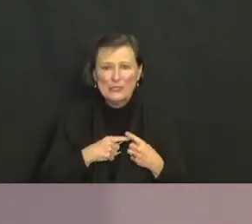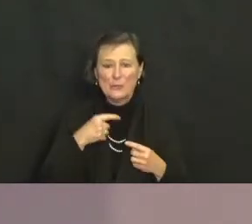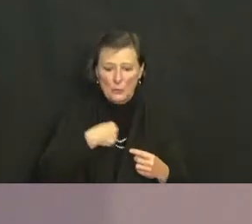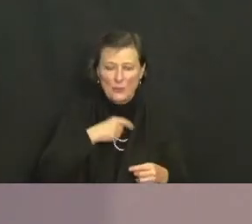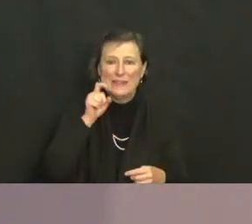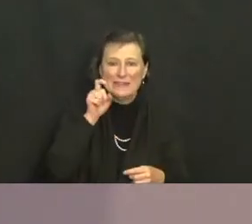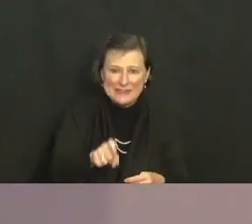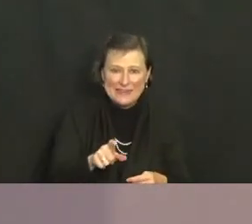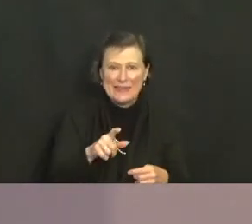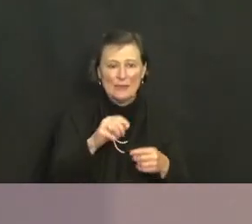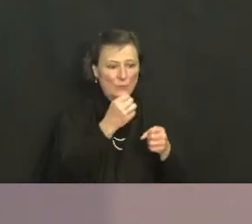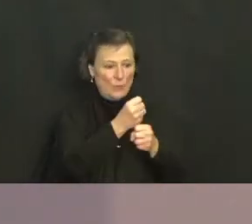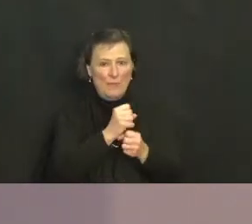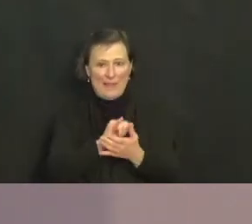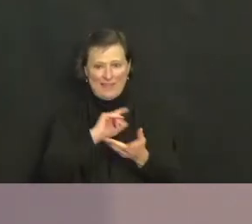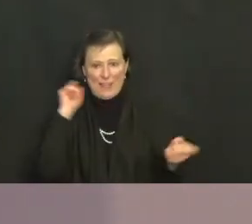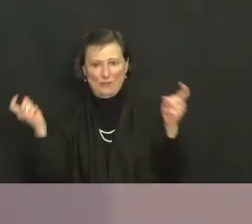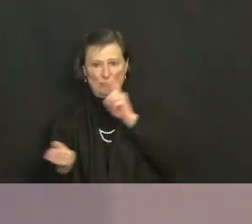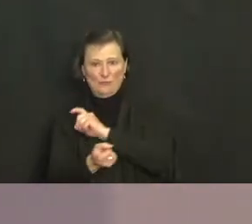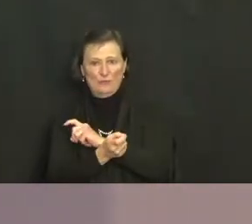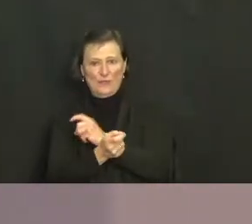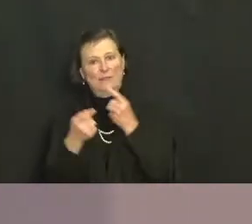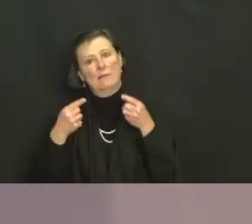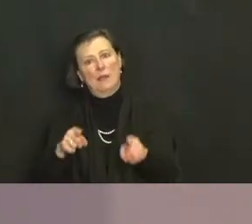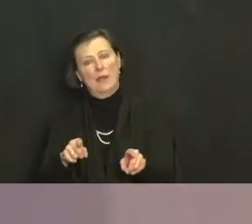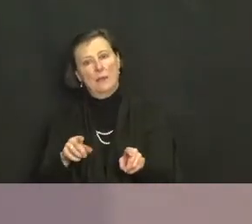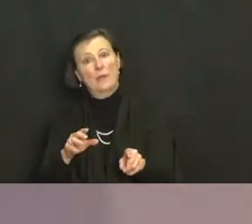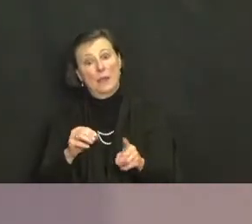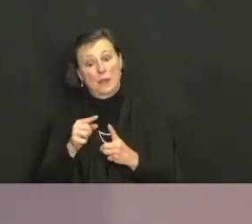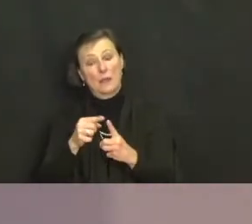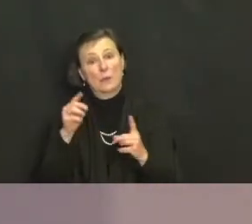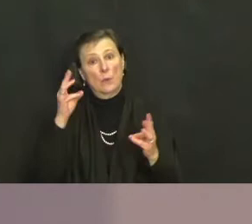And, he was especially worried about the blood.